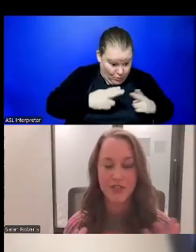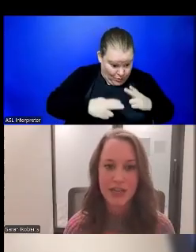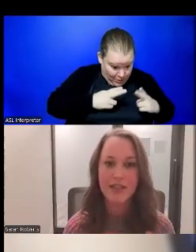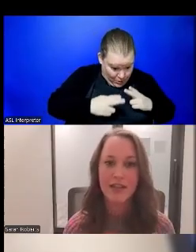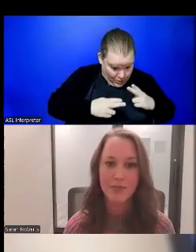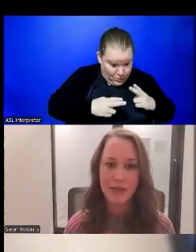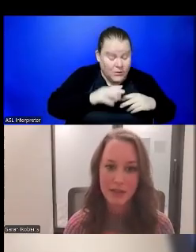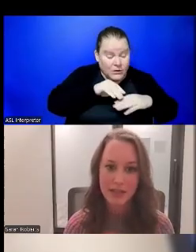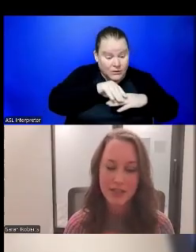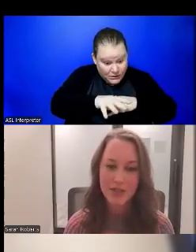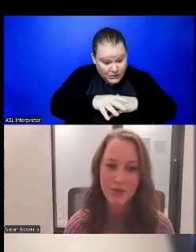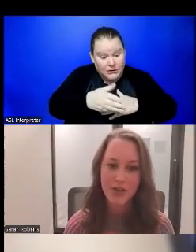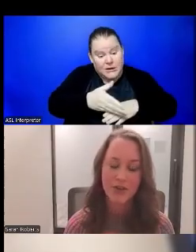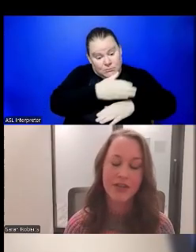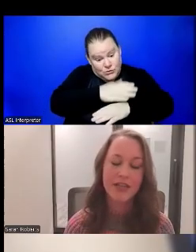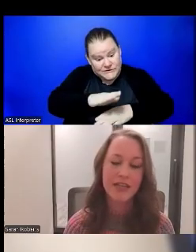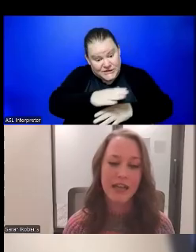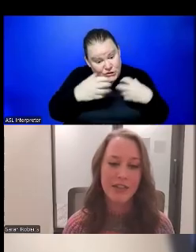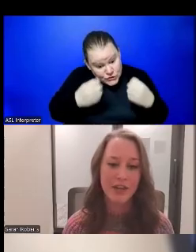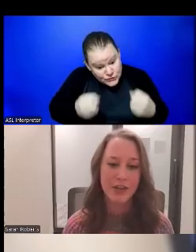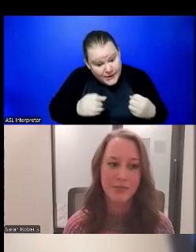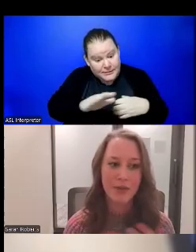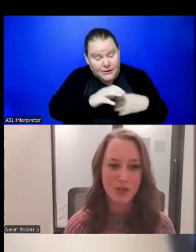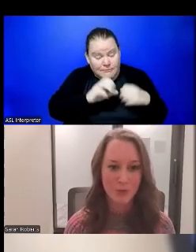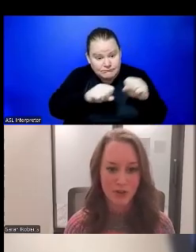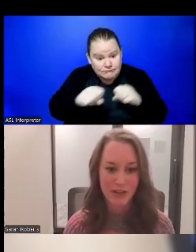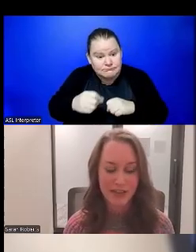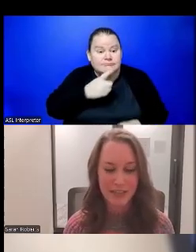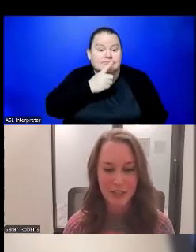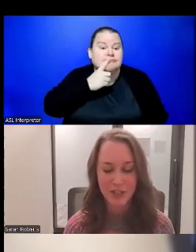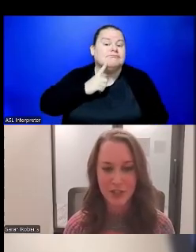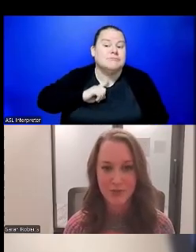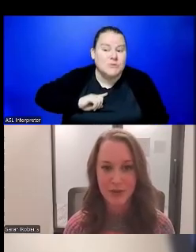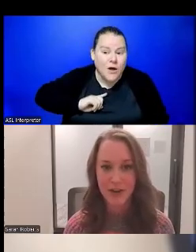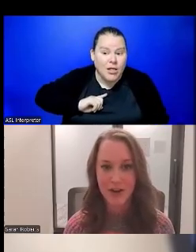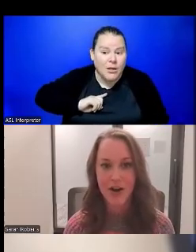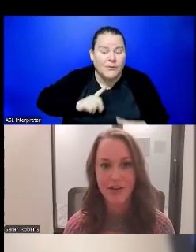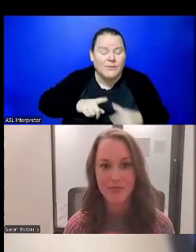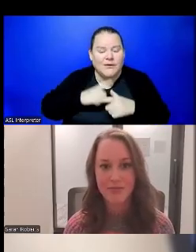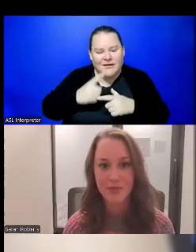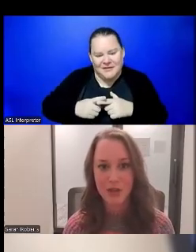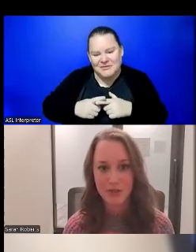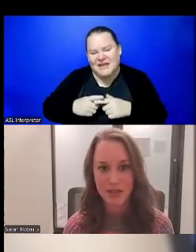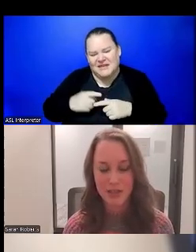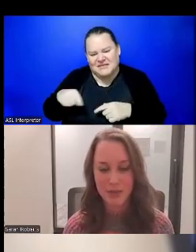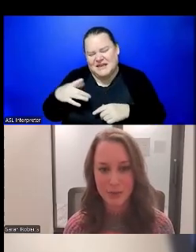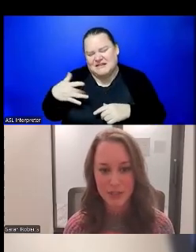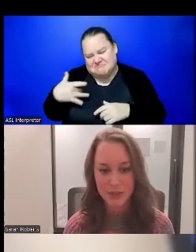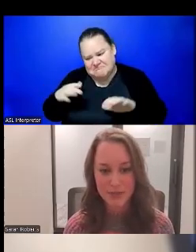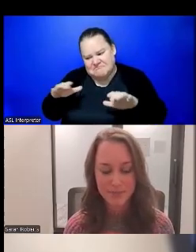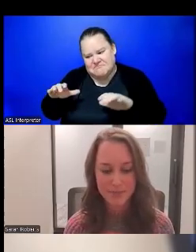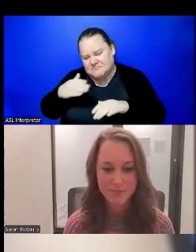strength and their ability to swallow, and they're much more likely to do better on the swallow study when we do it.